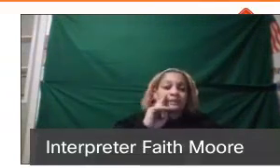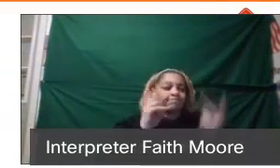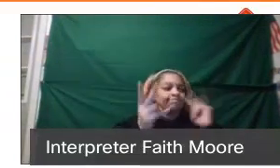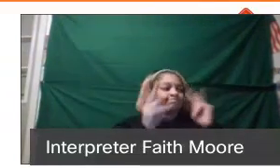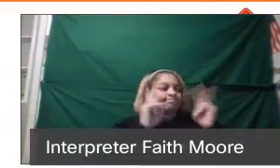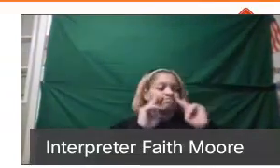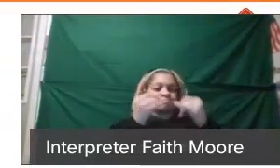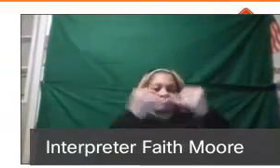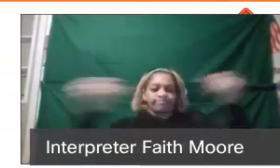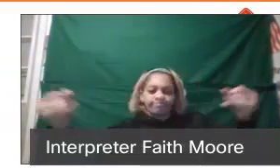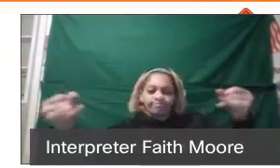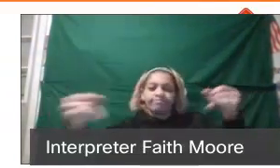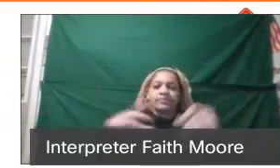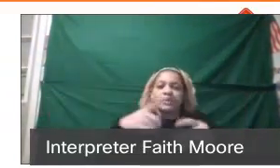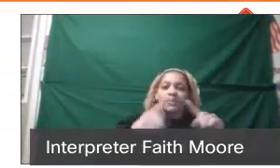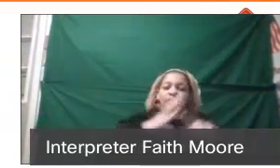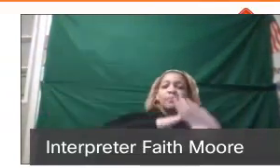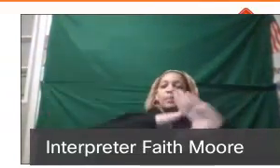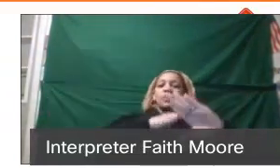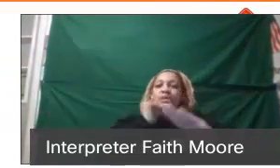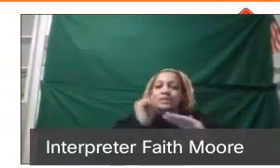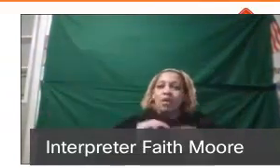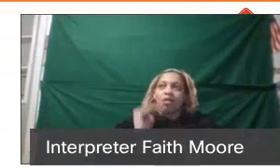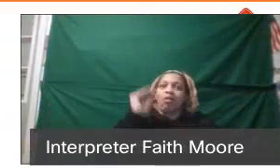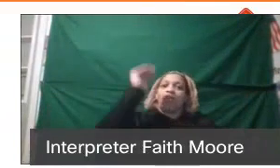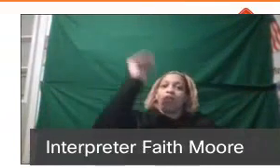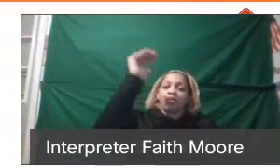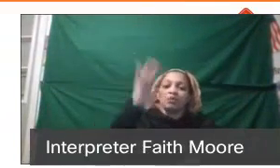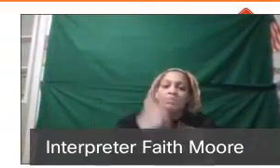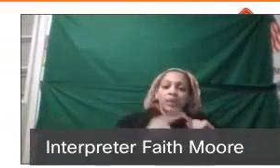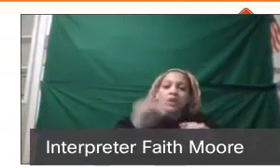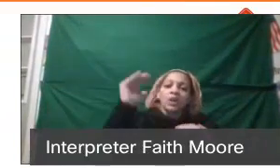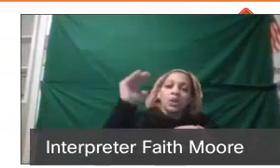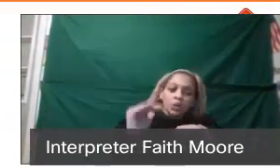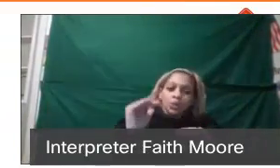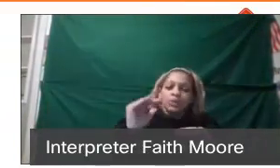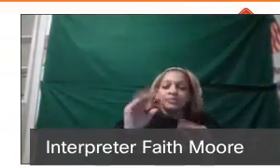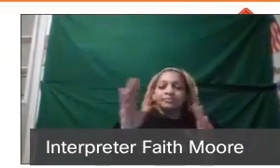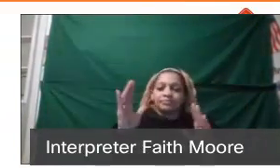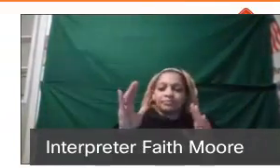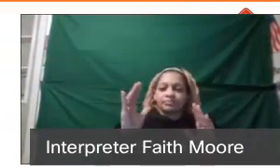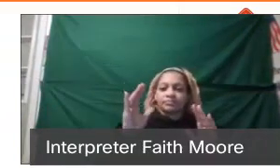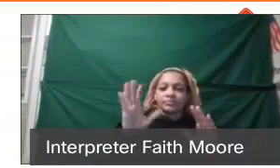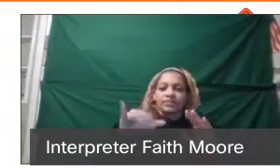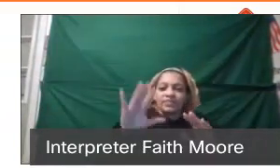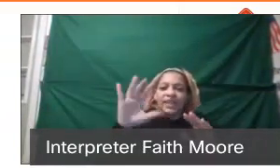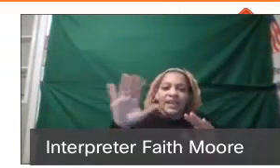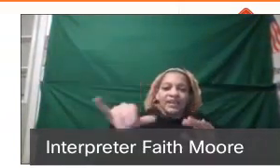The barrier won't be that tall. It would still be lower than. The ash to, like.